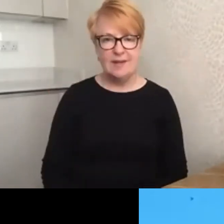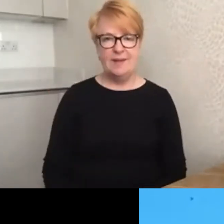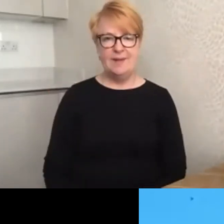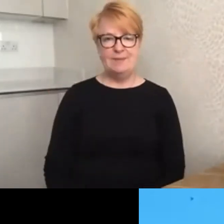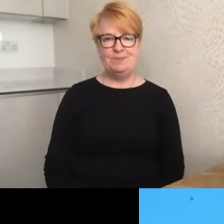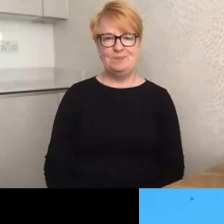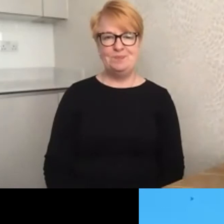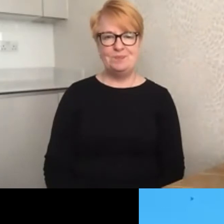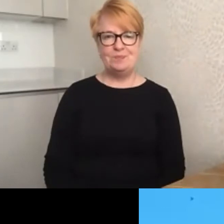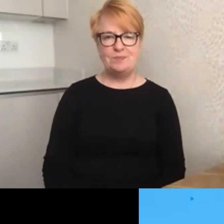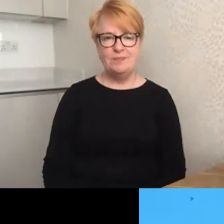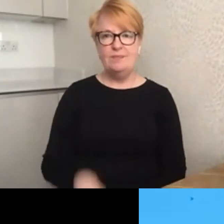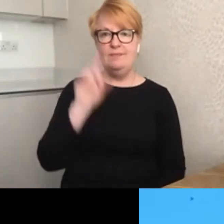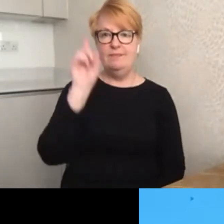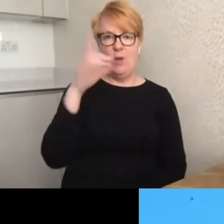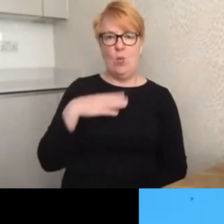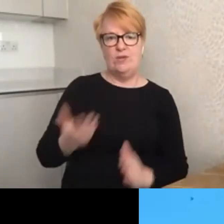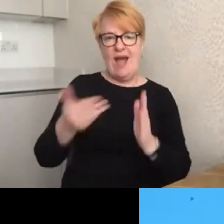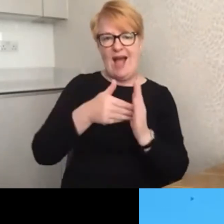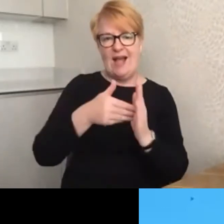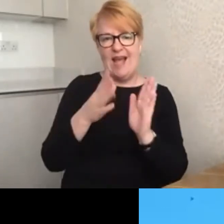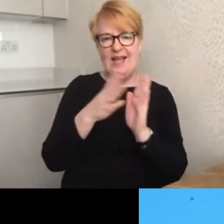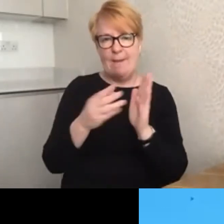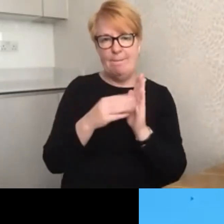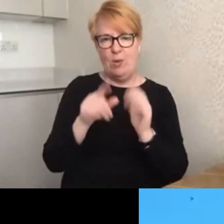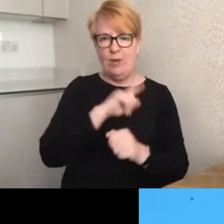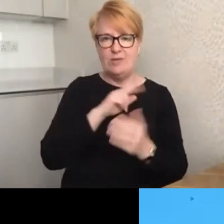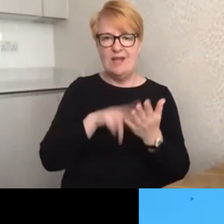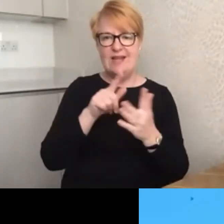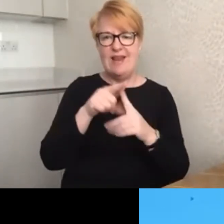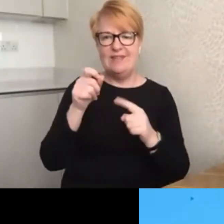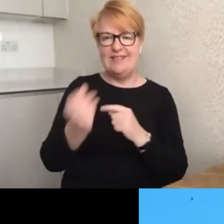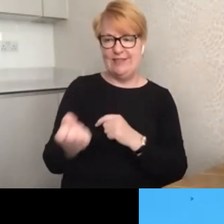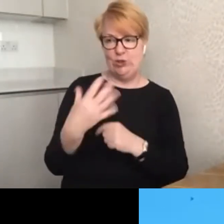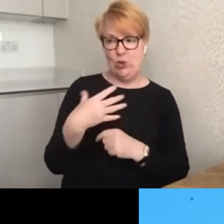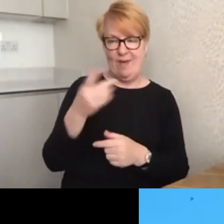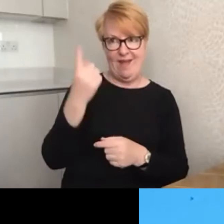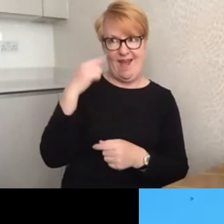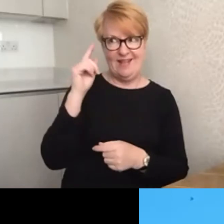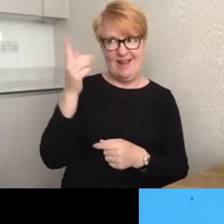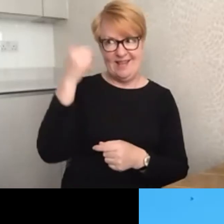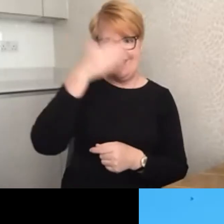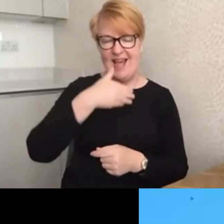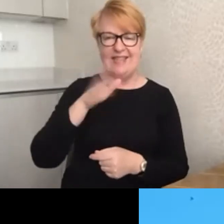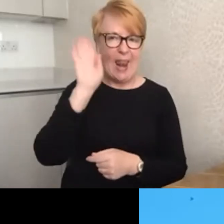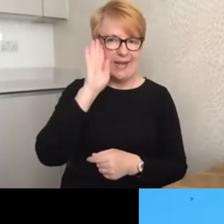bring up this example, because Nephertiti, you told me about it last night, and I just want everyone to listen to this podcast, it's so beautiful.